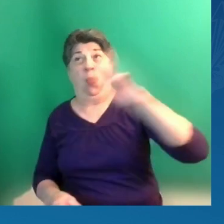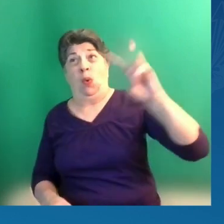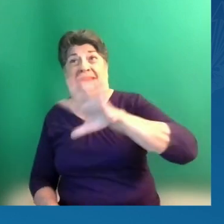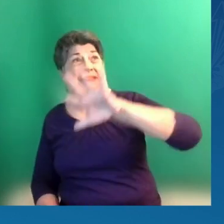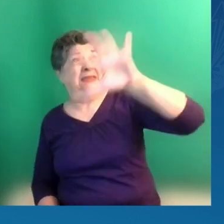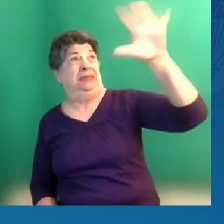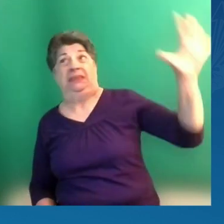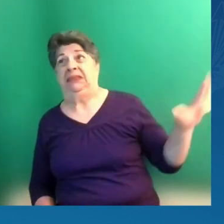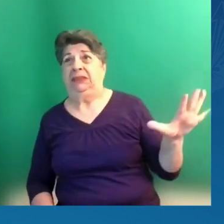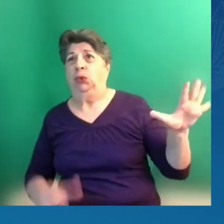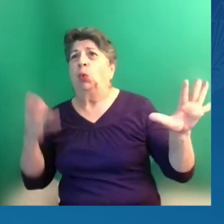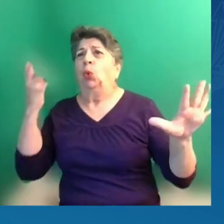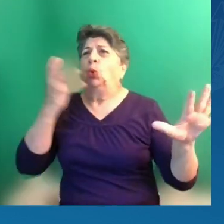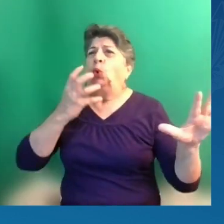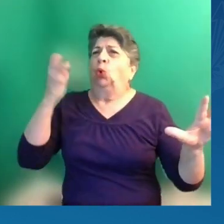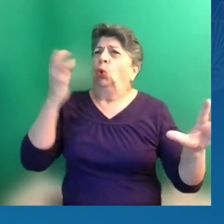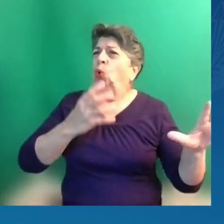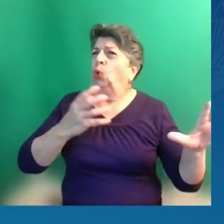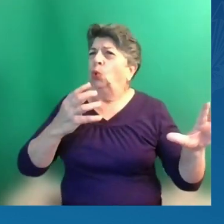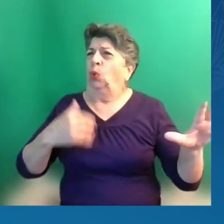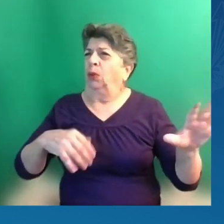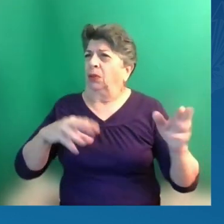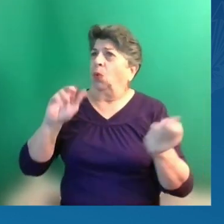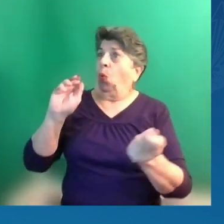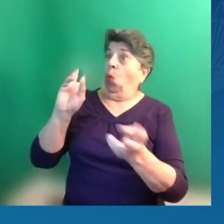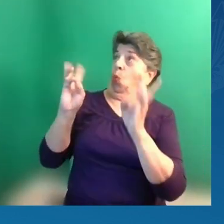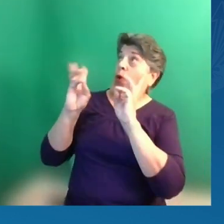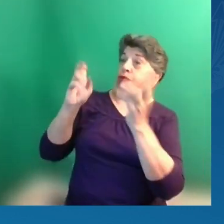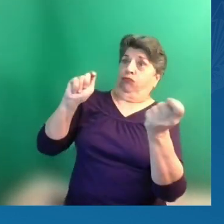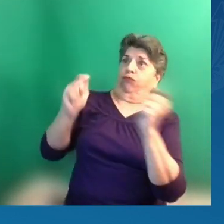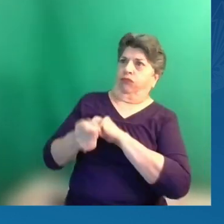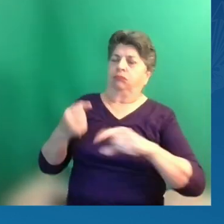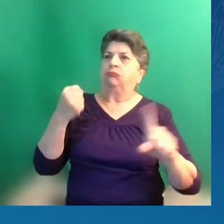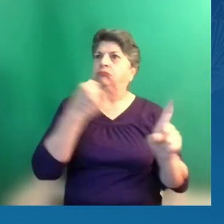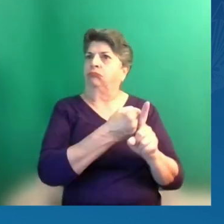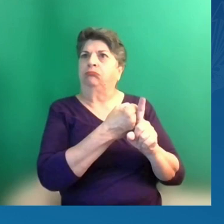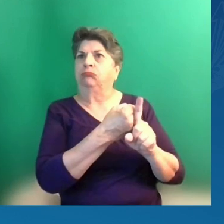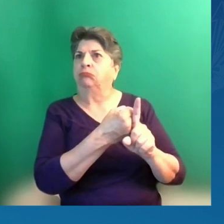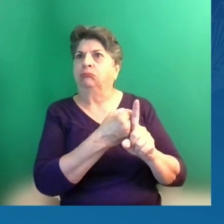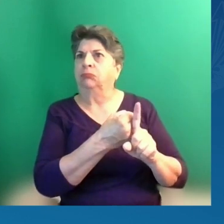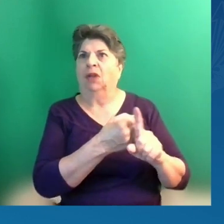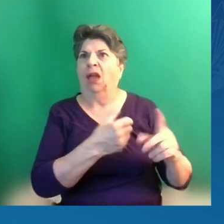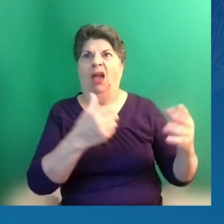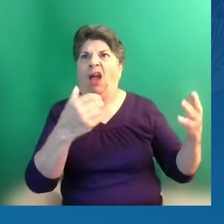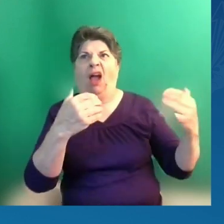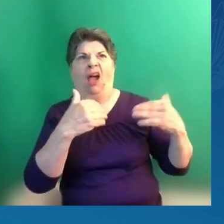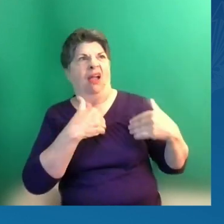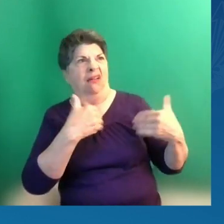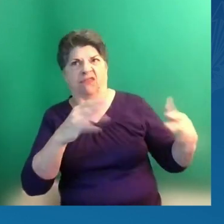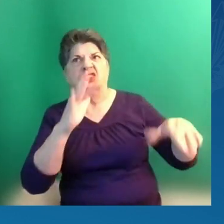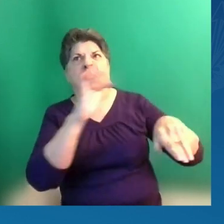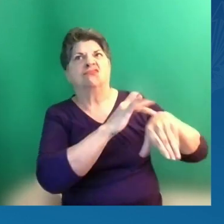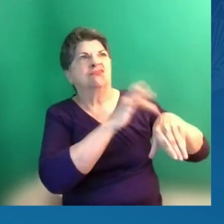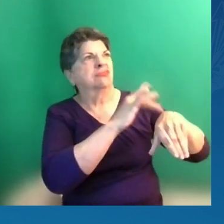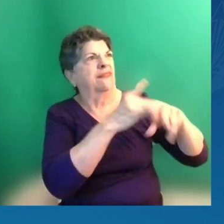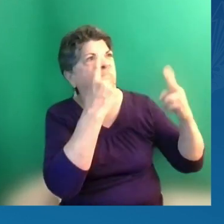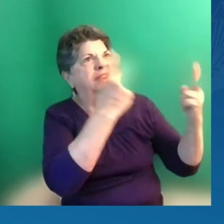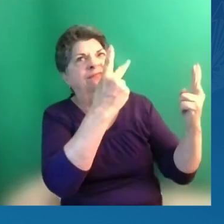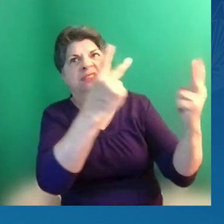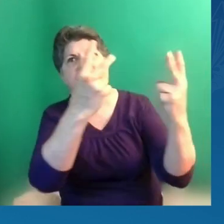And I have visited many of the places where we have seen the wildfires, where families have lost their homes and their loved ones,